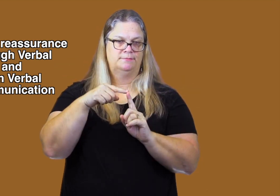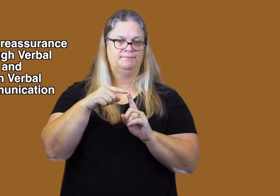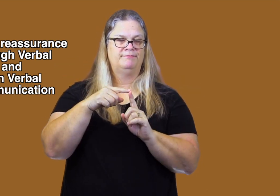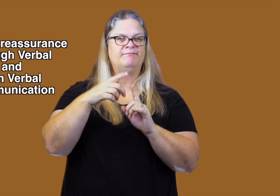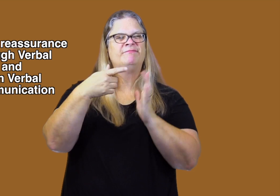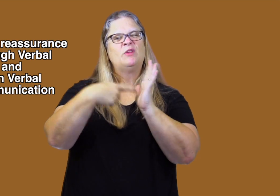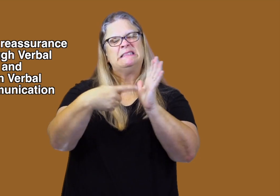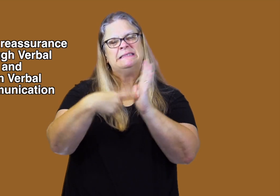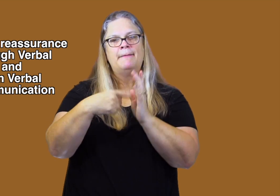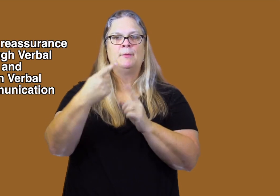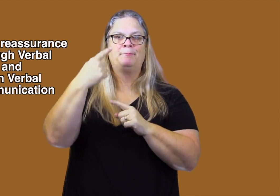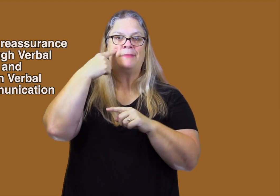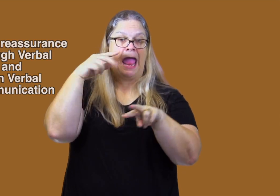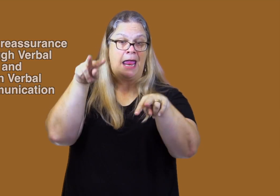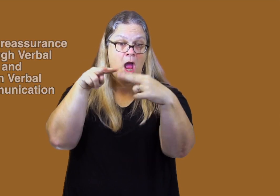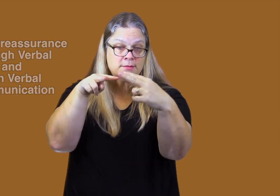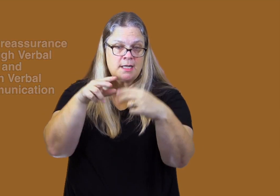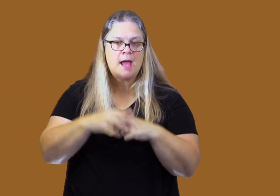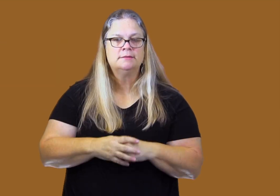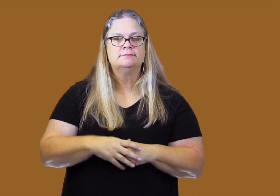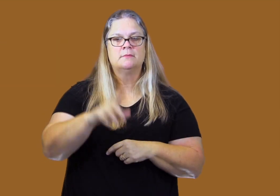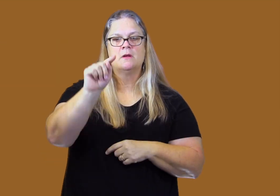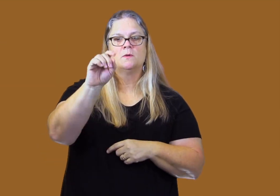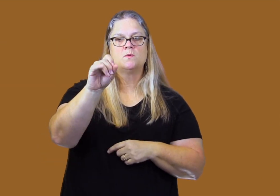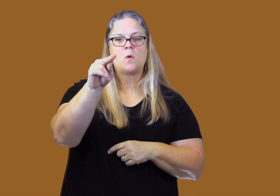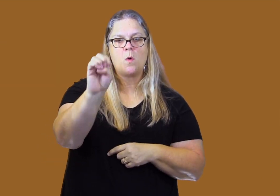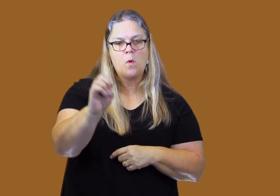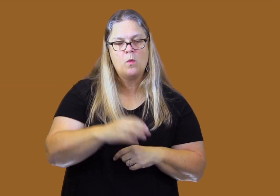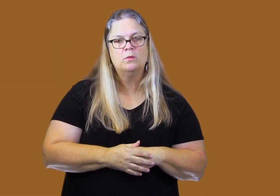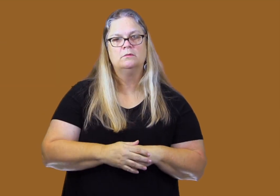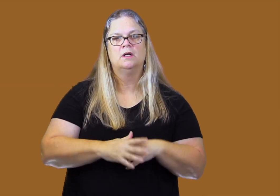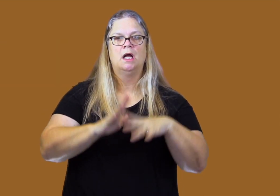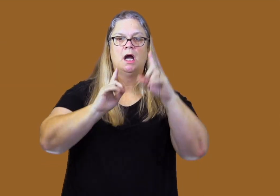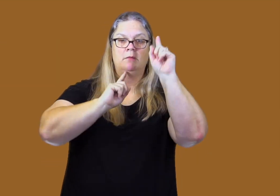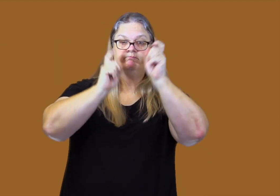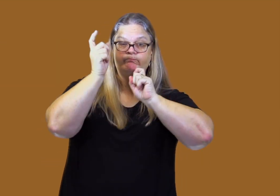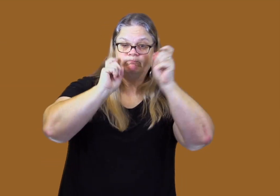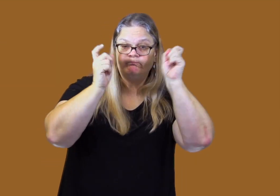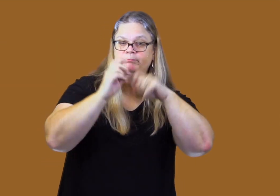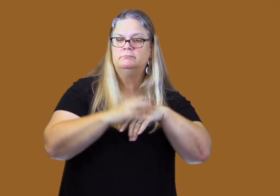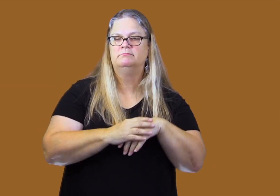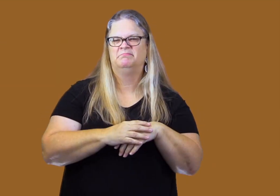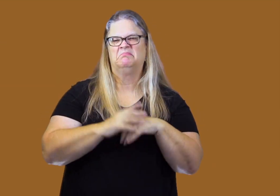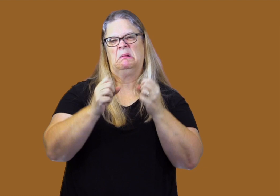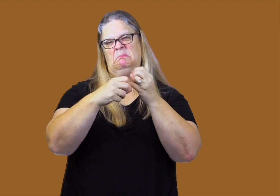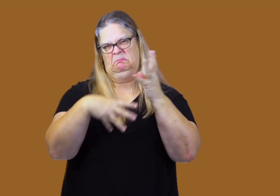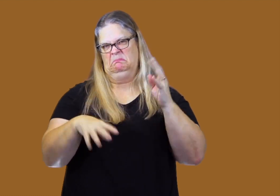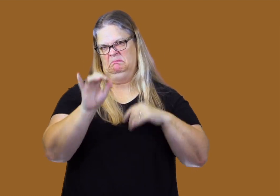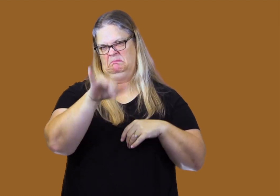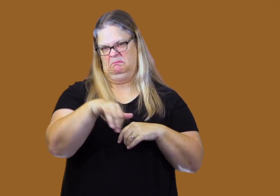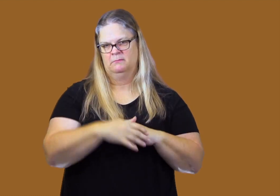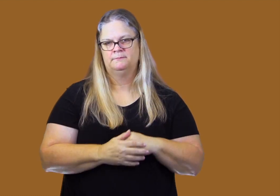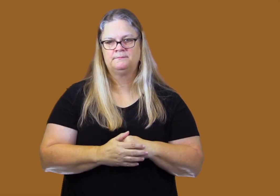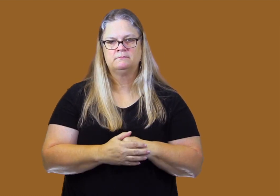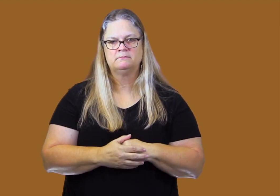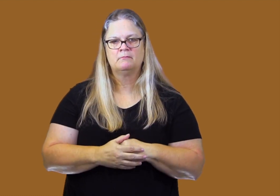For example, maintaining eye contact, your tone, facial expressions, and the like.